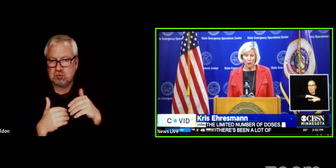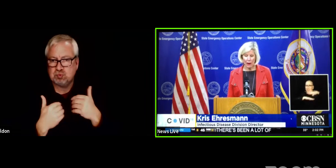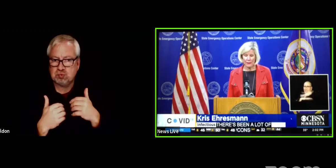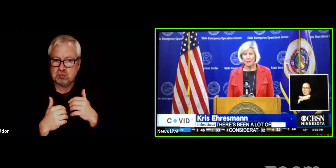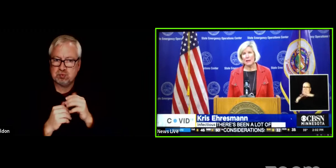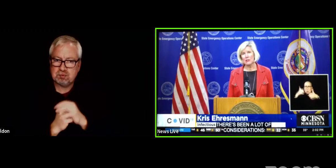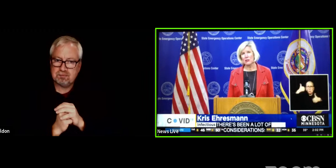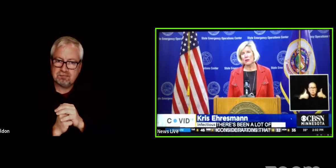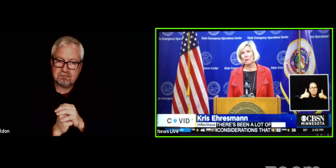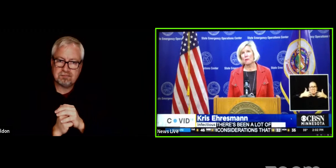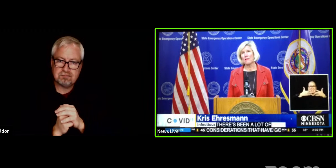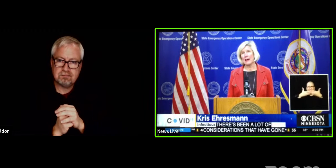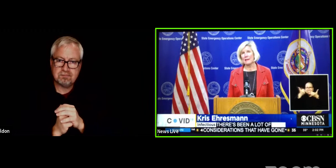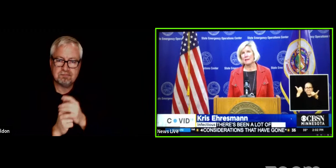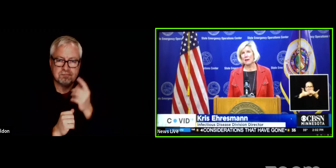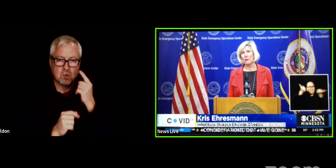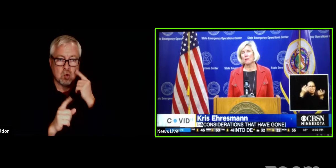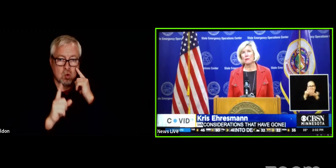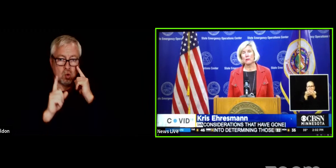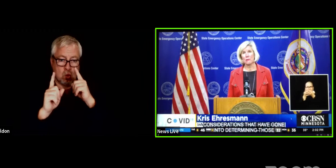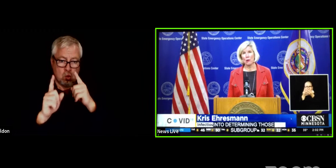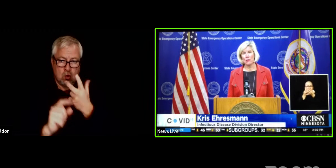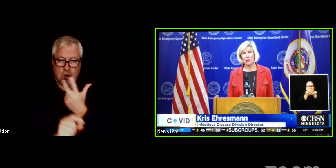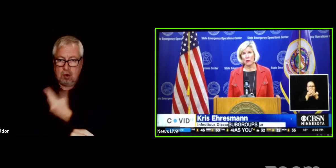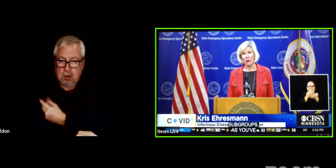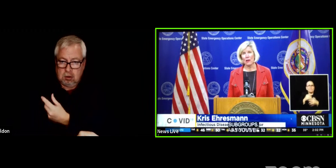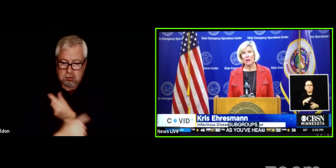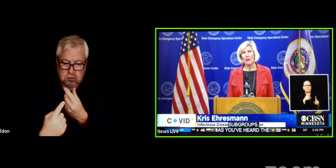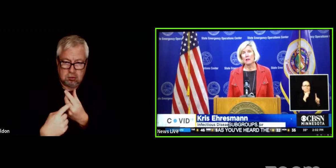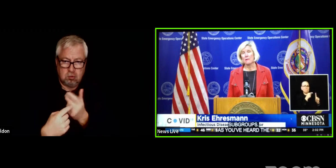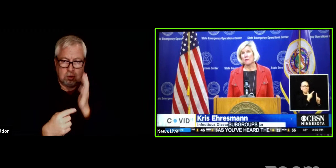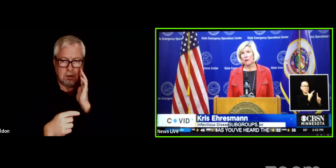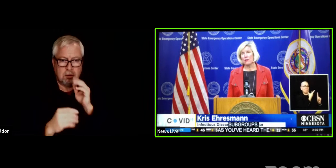WE WANT TO MAKE SURE THAT WE'RE VACCINATE WRING WHERE IT WILL DO THE MOST GOOD, FOLKS